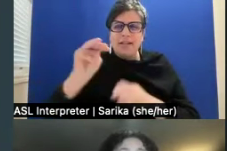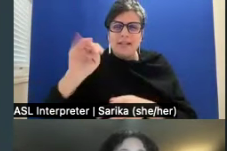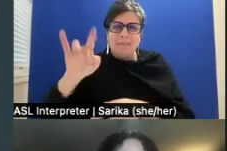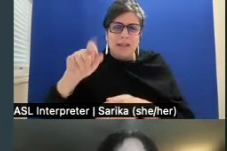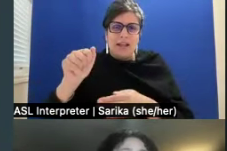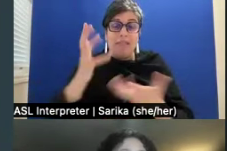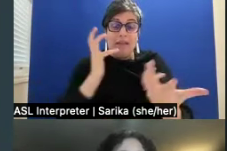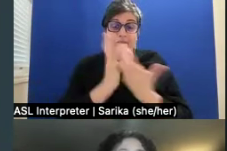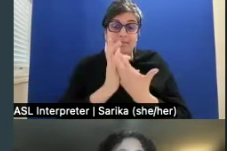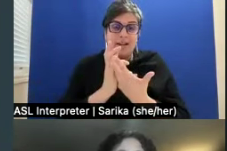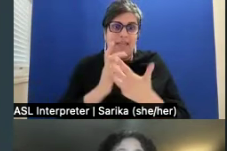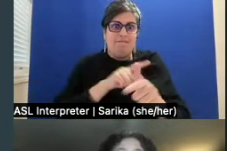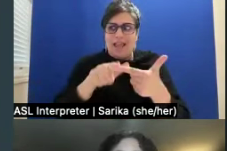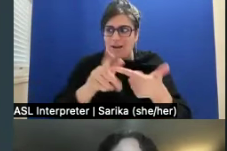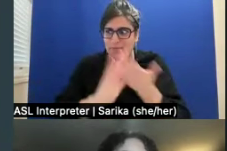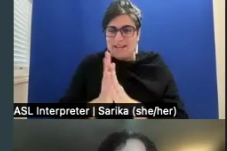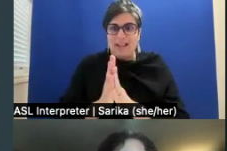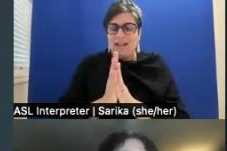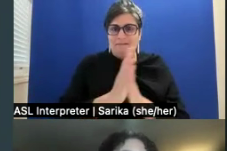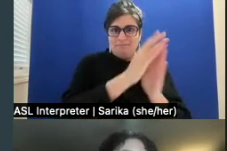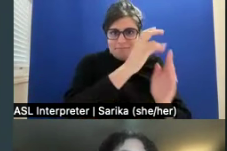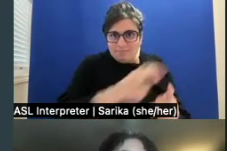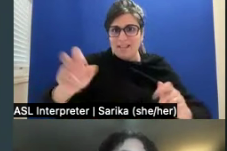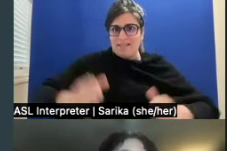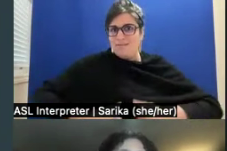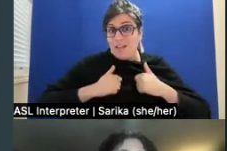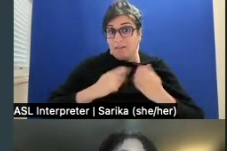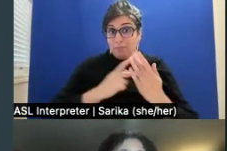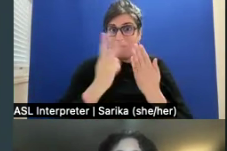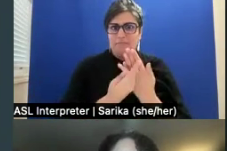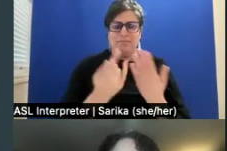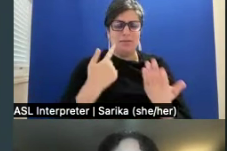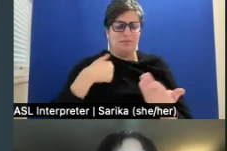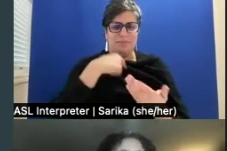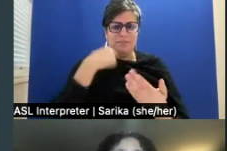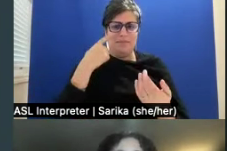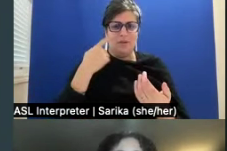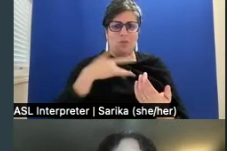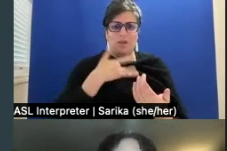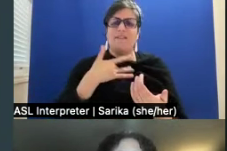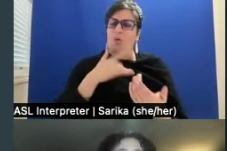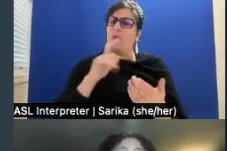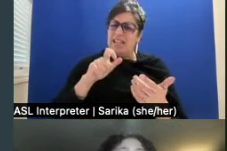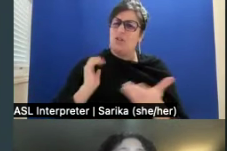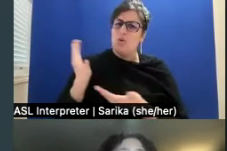So we got to a point where we needed to, to bring it into a public arena.